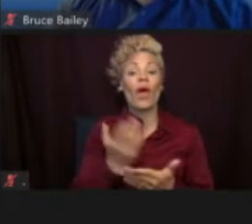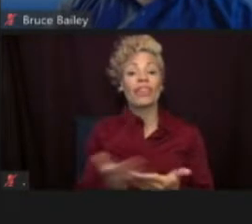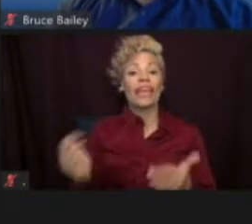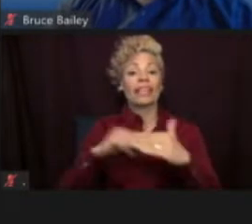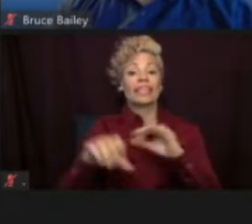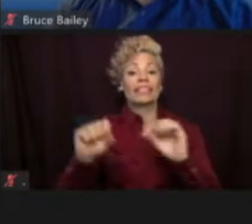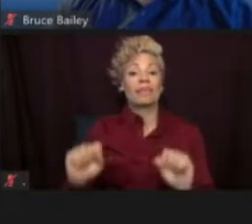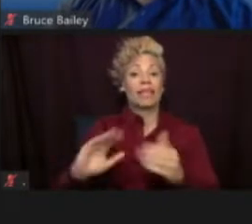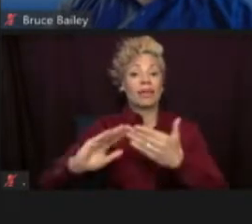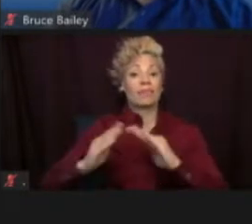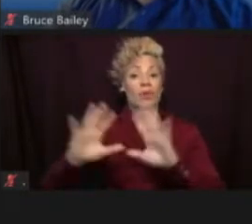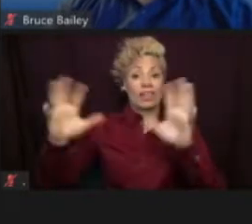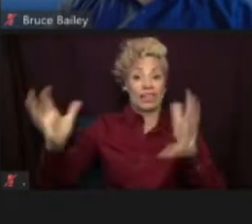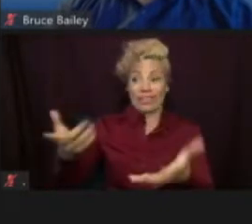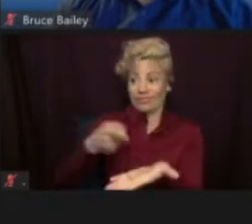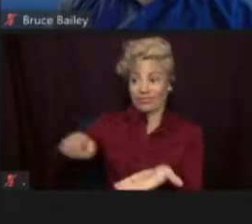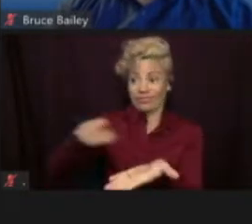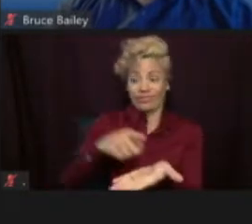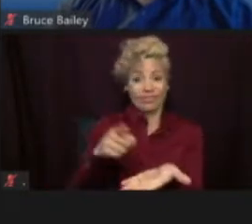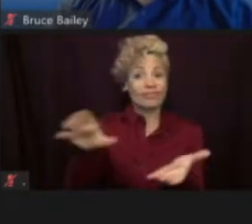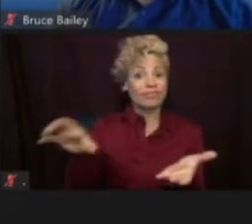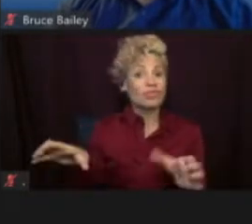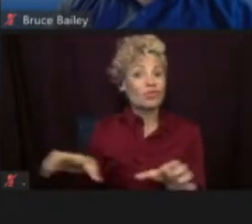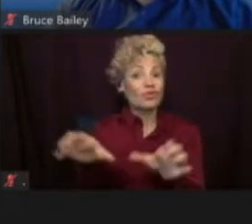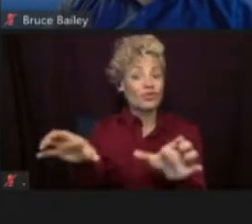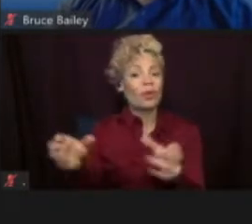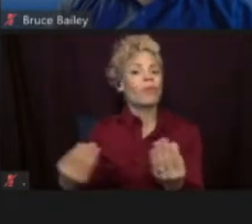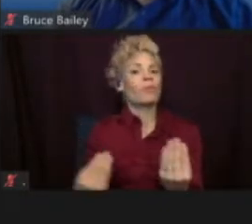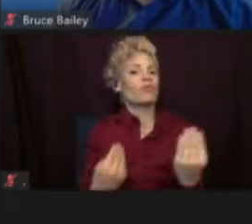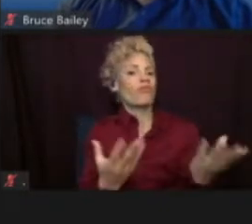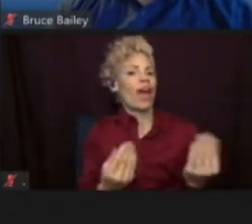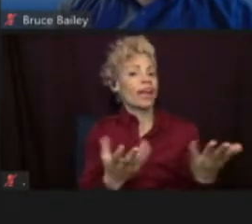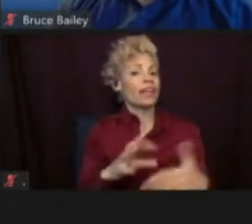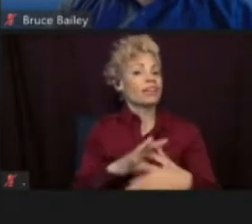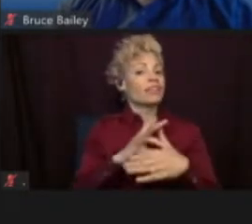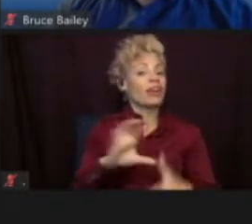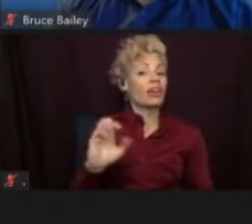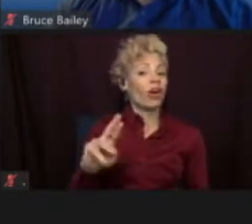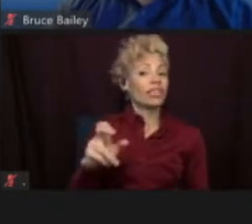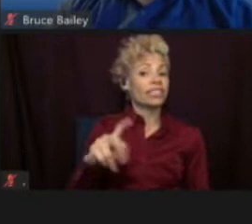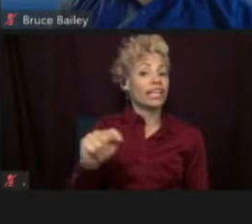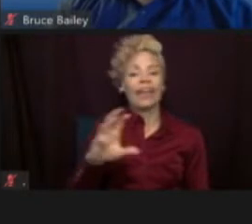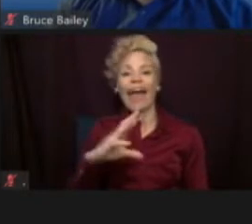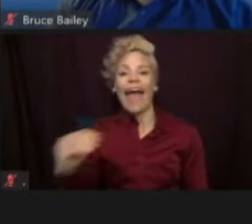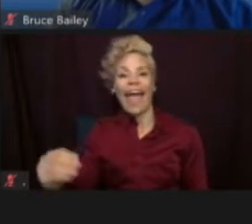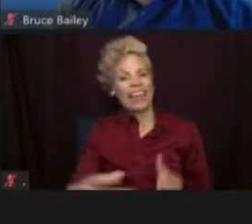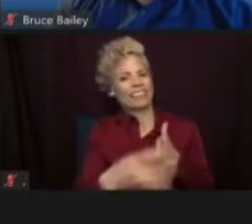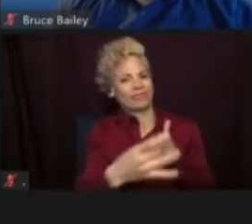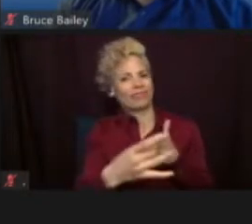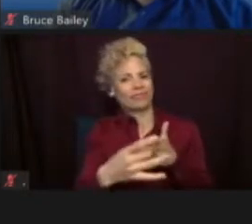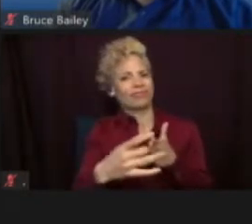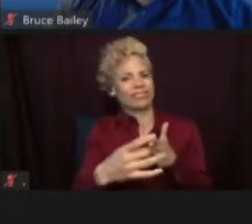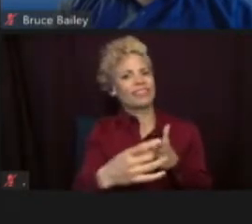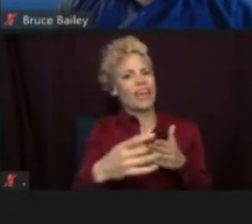was to provide content and guidance on how to produce accessible content. And a group called the CIOC,